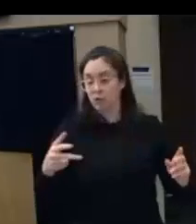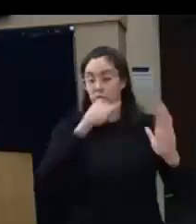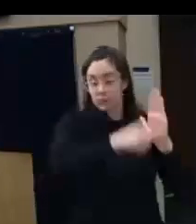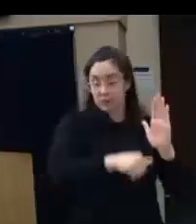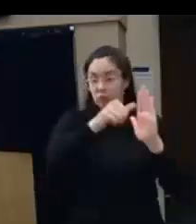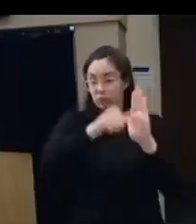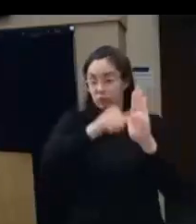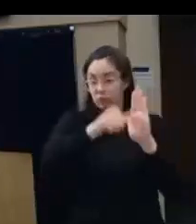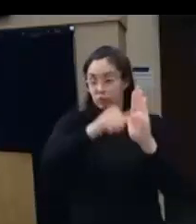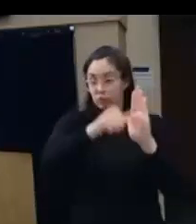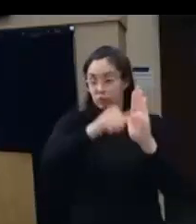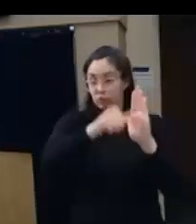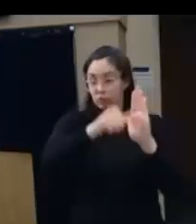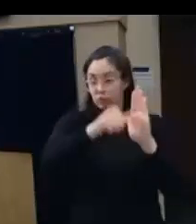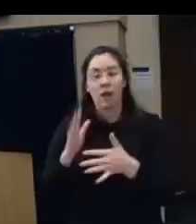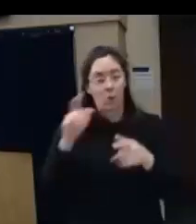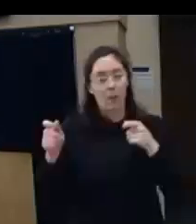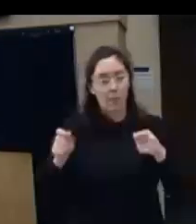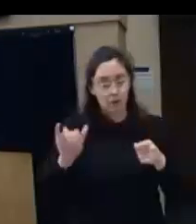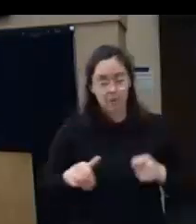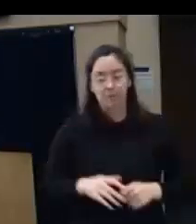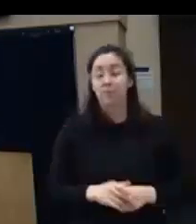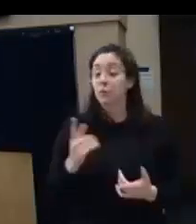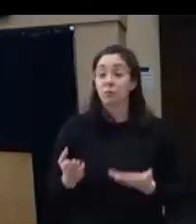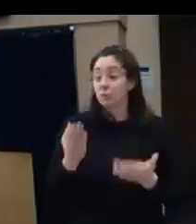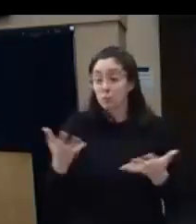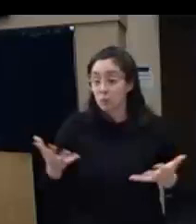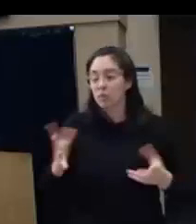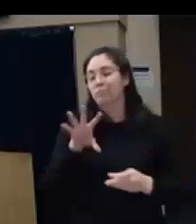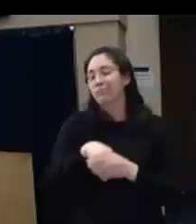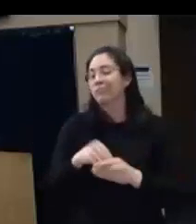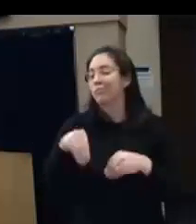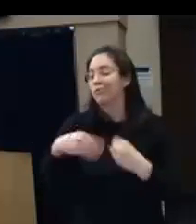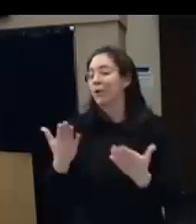they have in infancy to manage this and those recommendations include providing services to